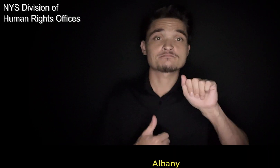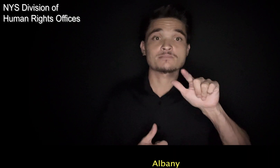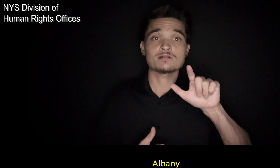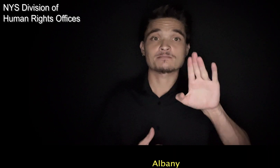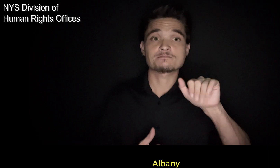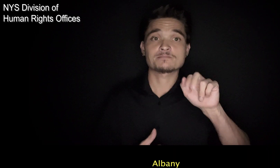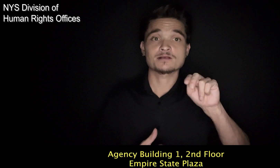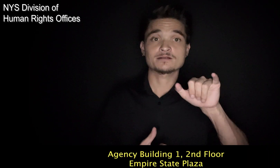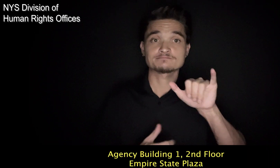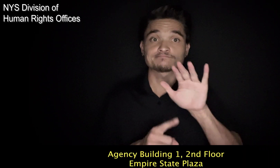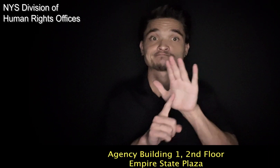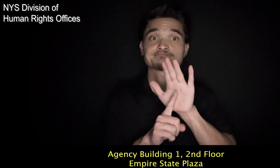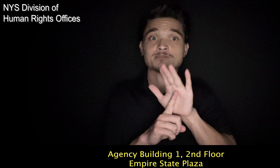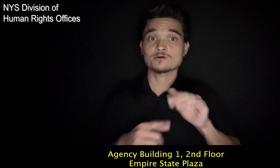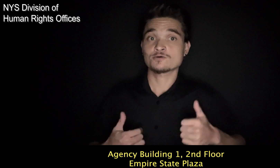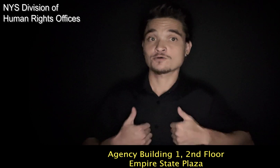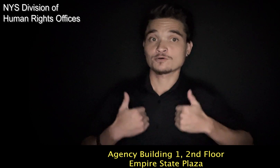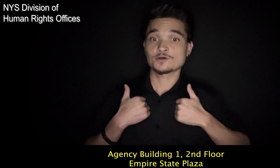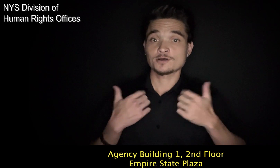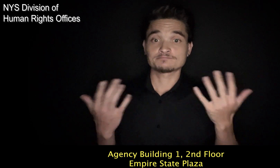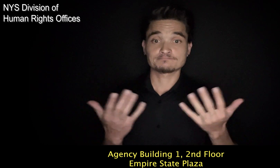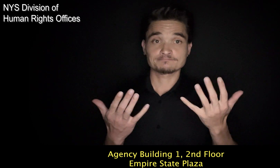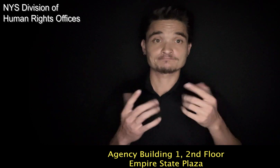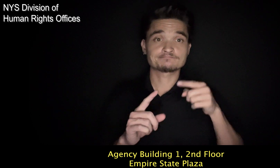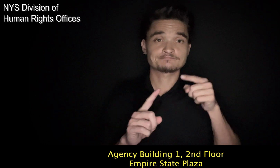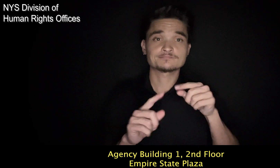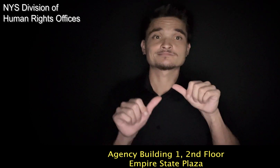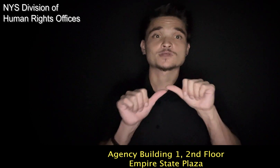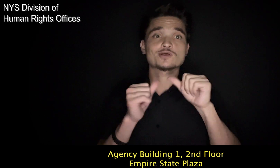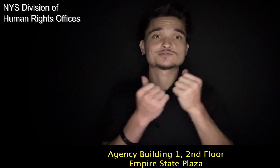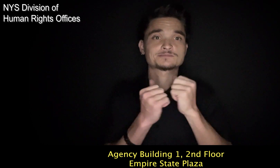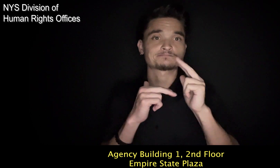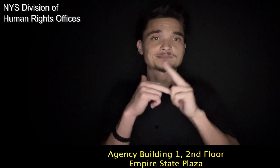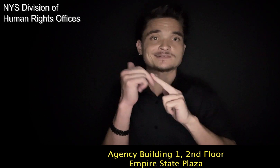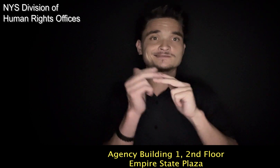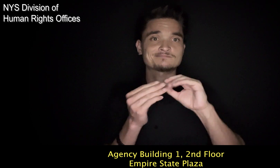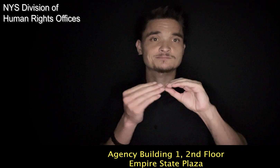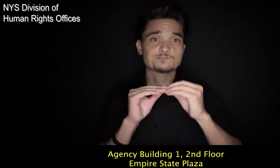Albany Agency Building 1, 2nd Floor Empire State Plaza